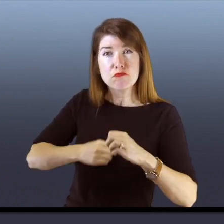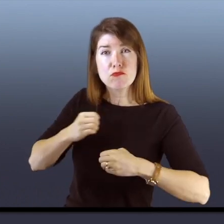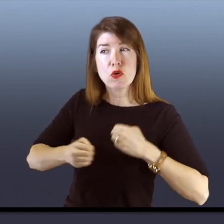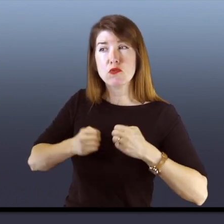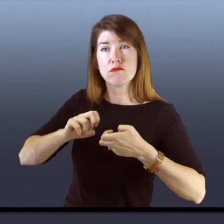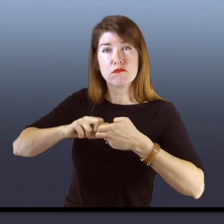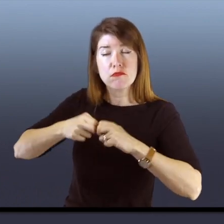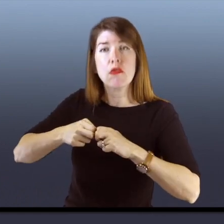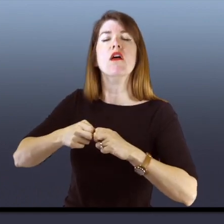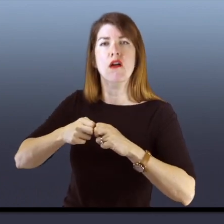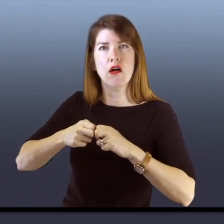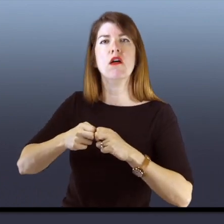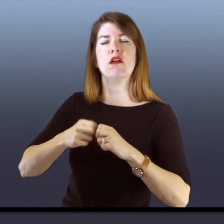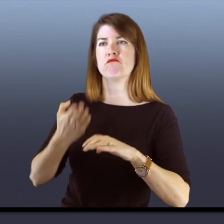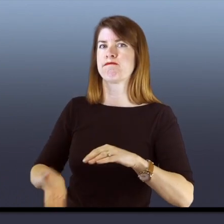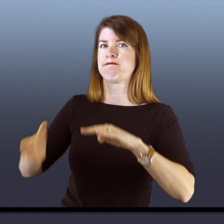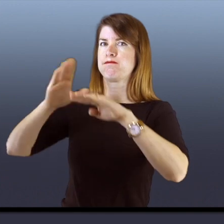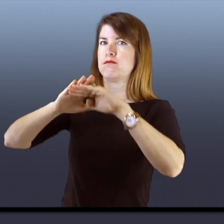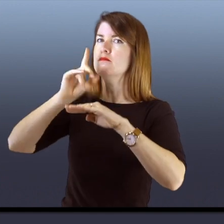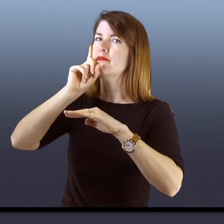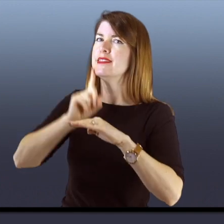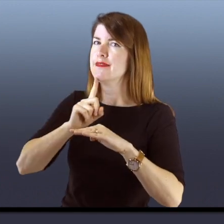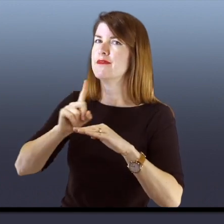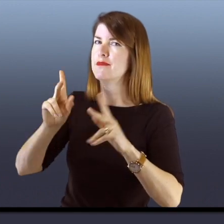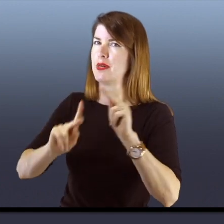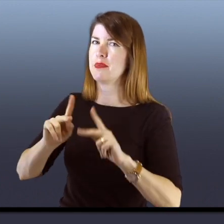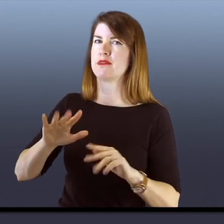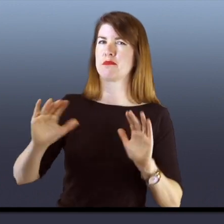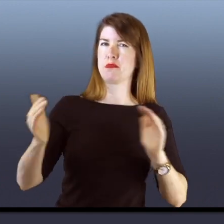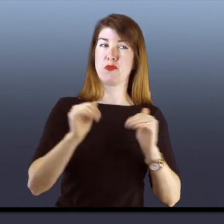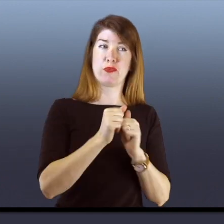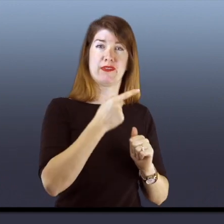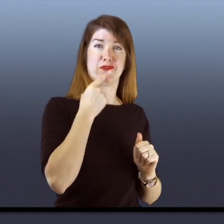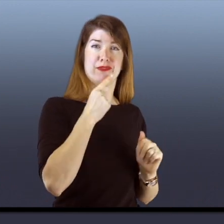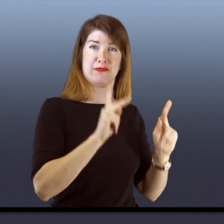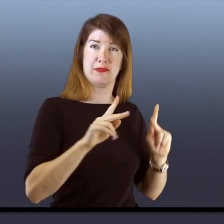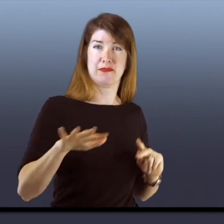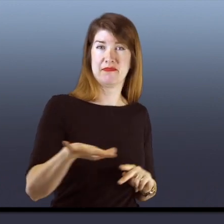then the hearing population, and sometimes estimated to be three to five times greater.